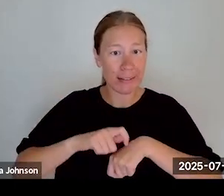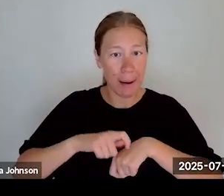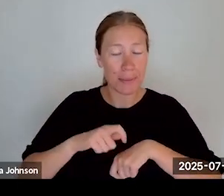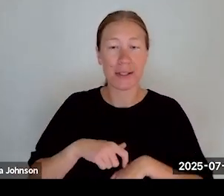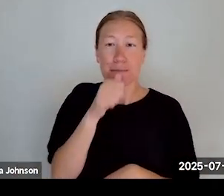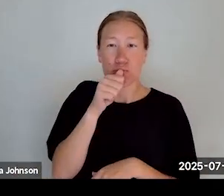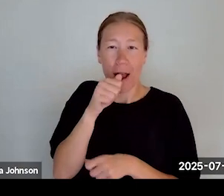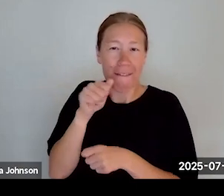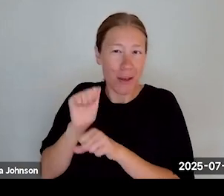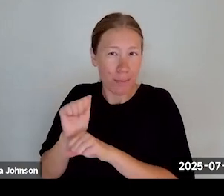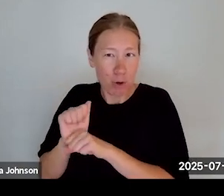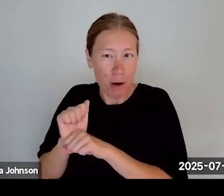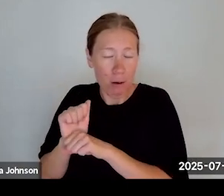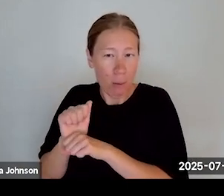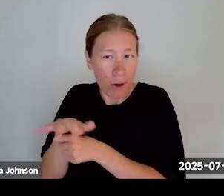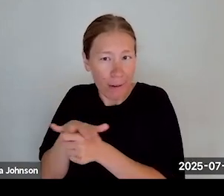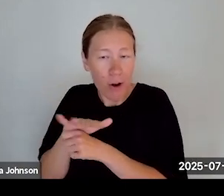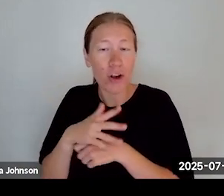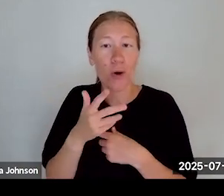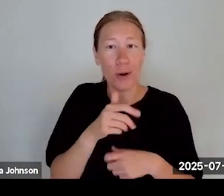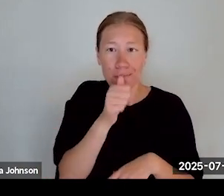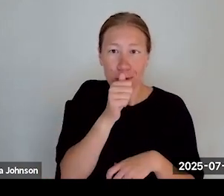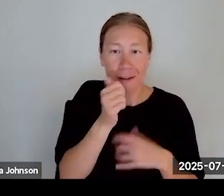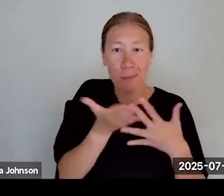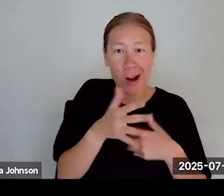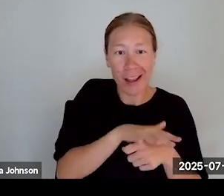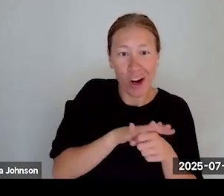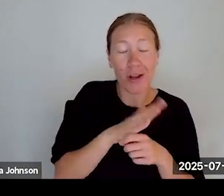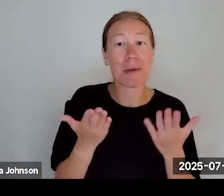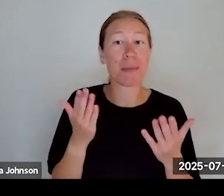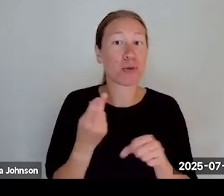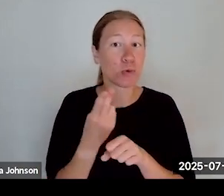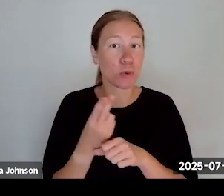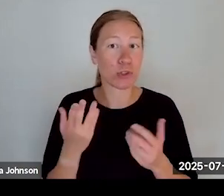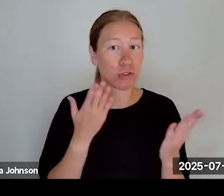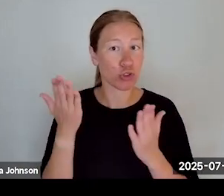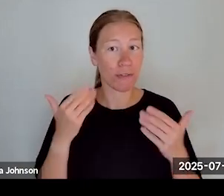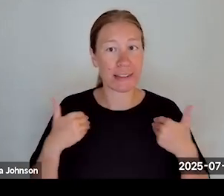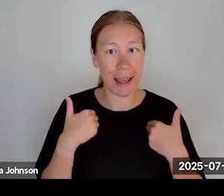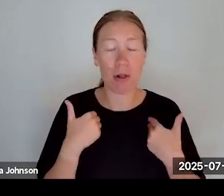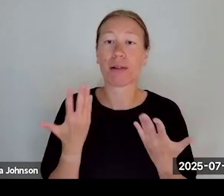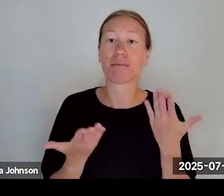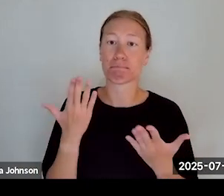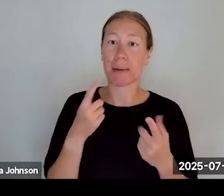or utilization of a service animal. Perhaps attending meetings virtually could also be an effective solution,